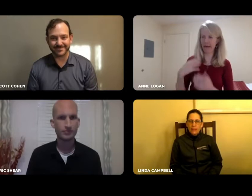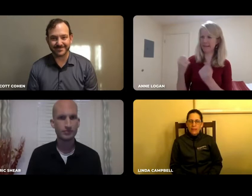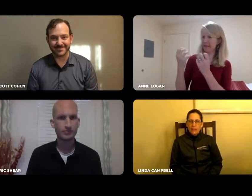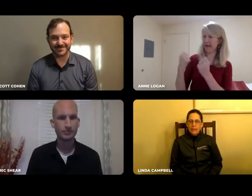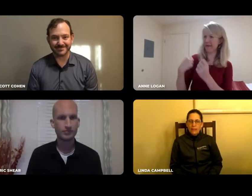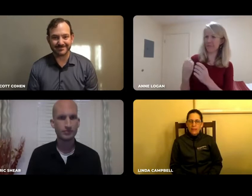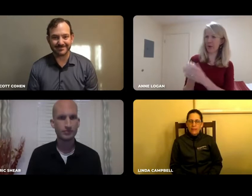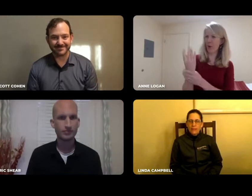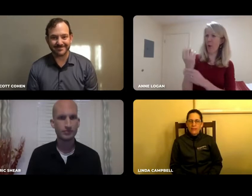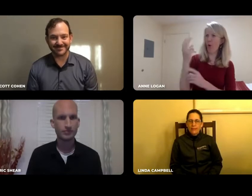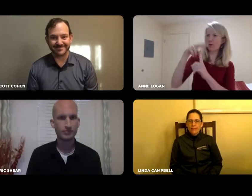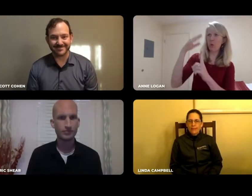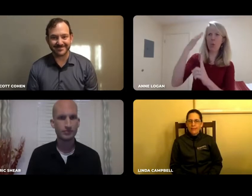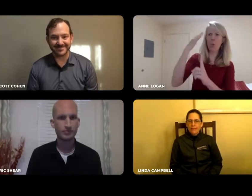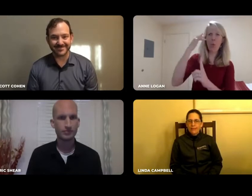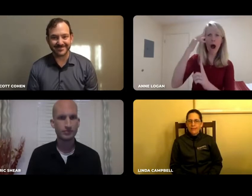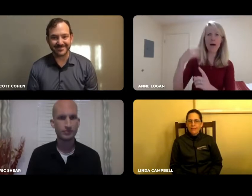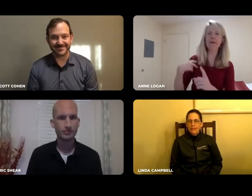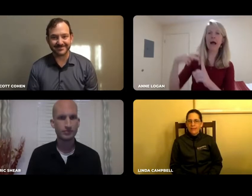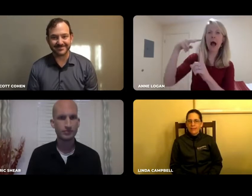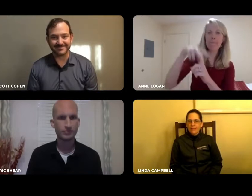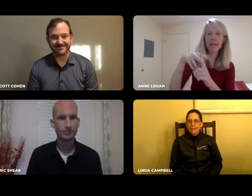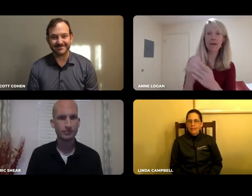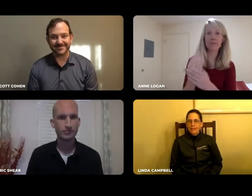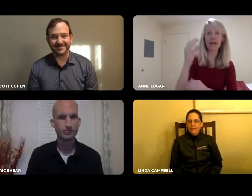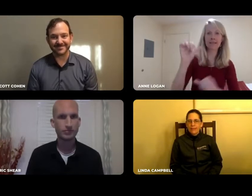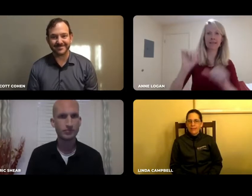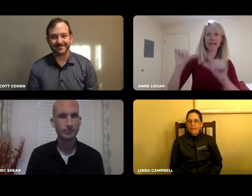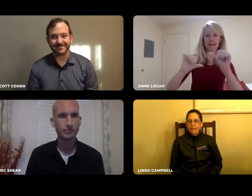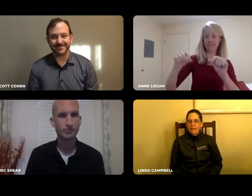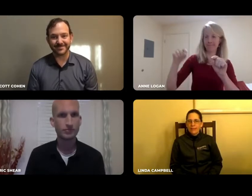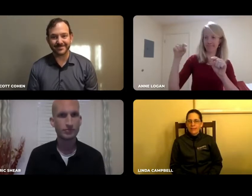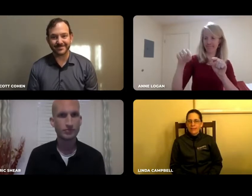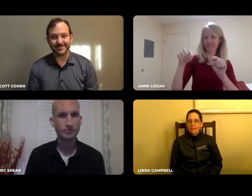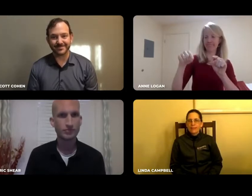The reason why we use this sign for horticulture Is the application of plant science